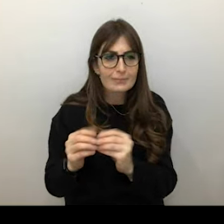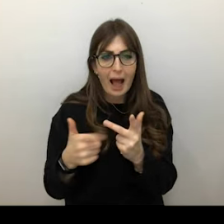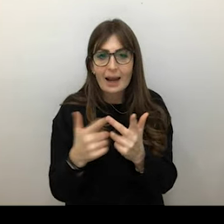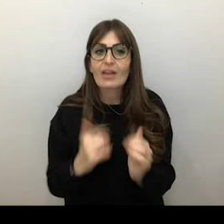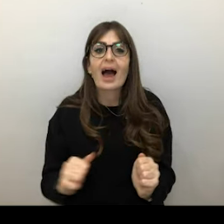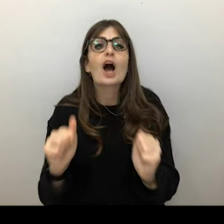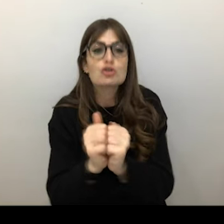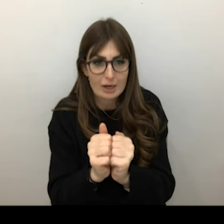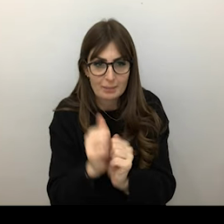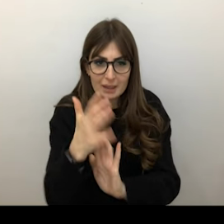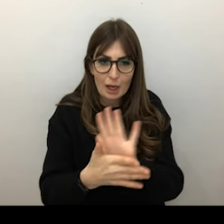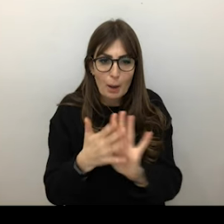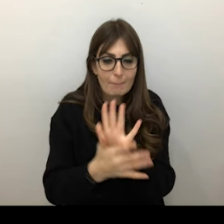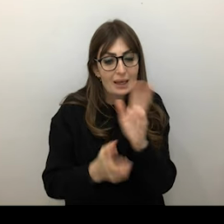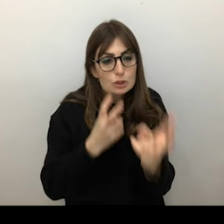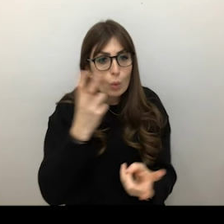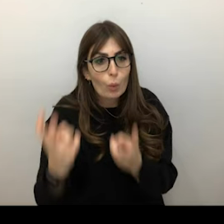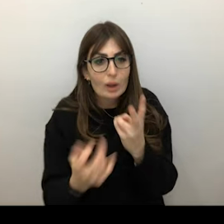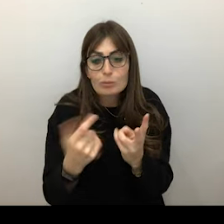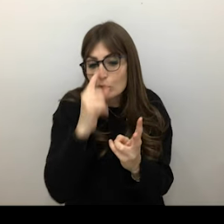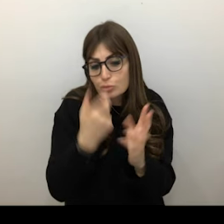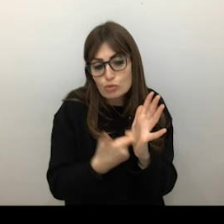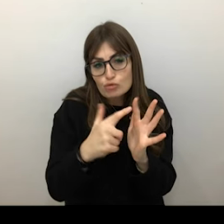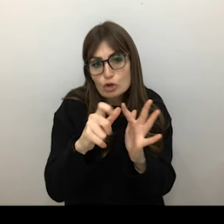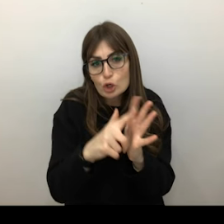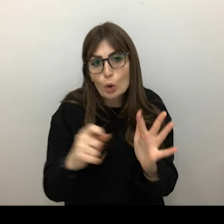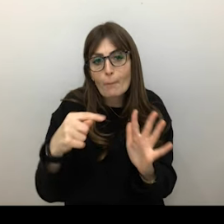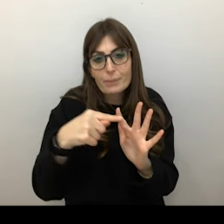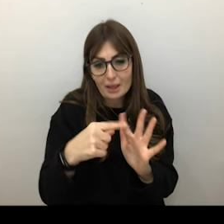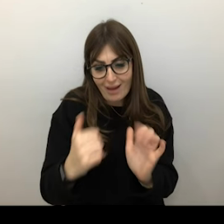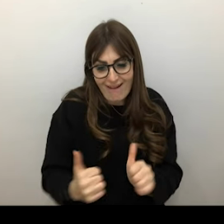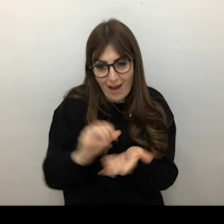agreement, which means we'll seek to recoup some or all of our investment in the project.